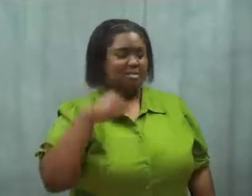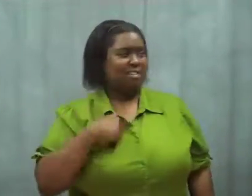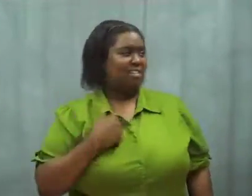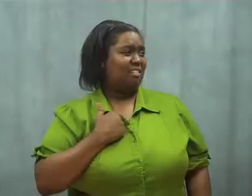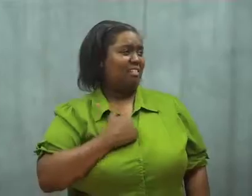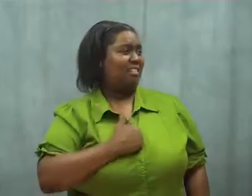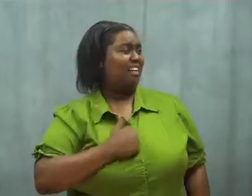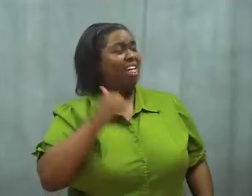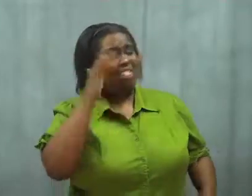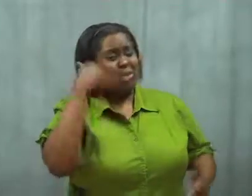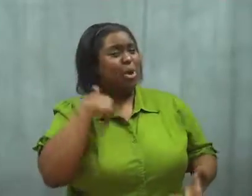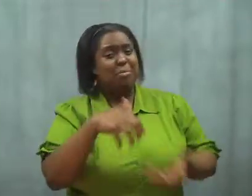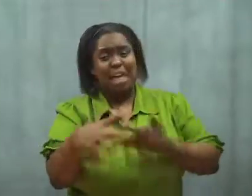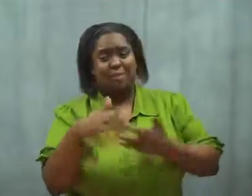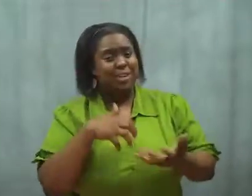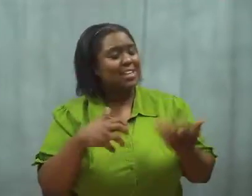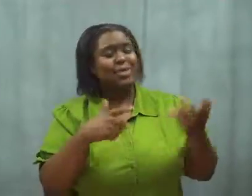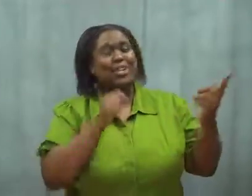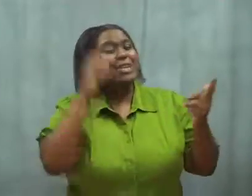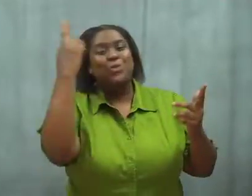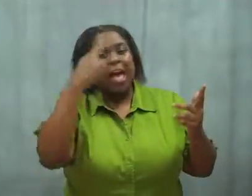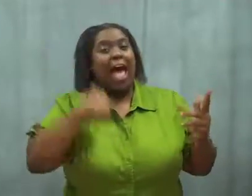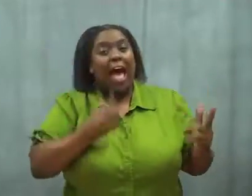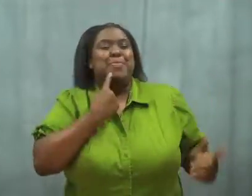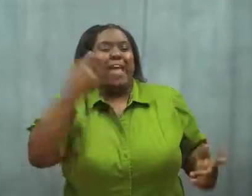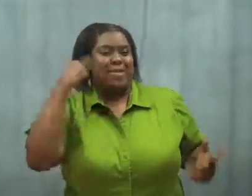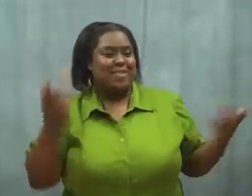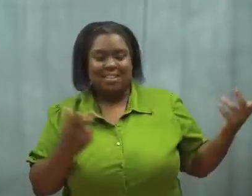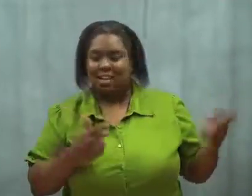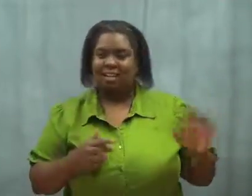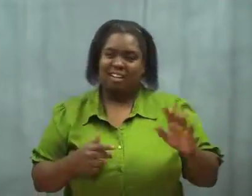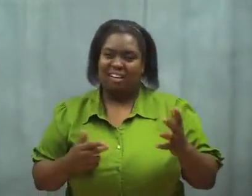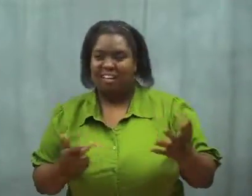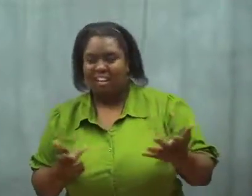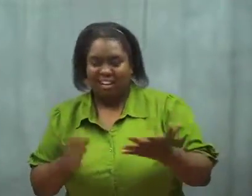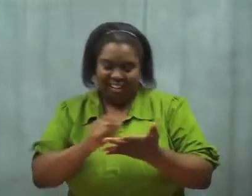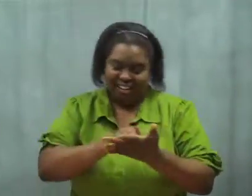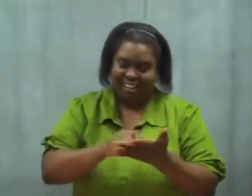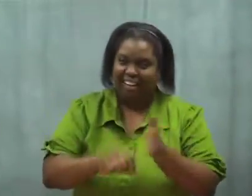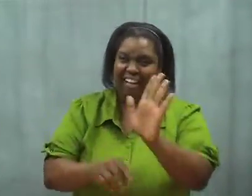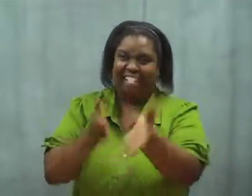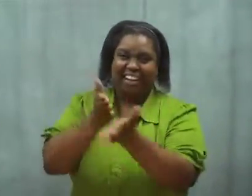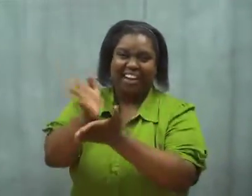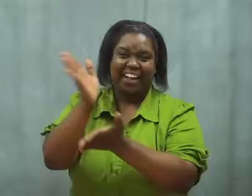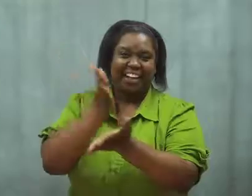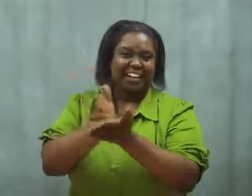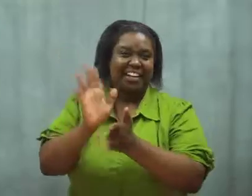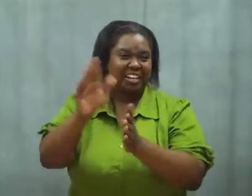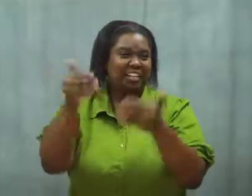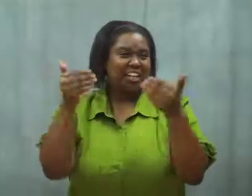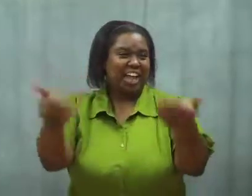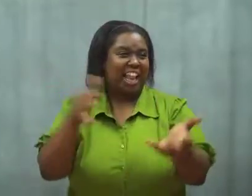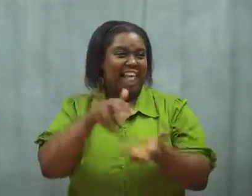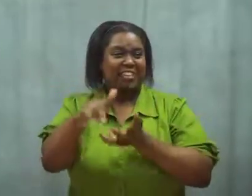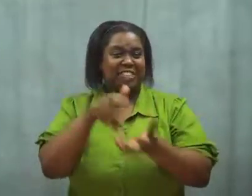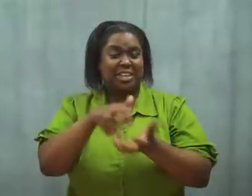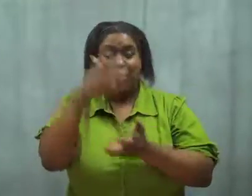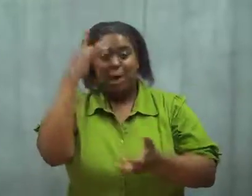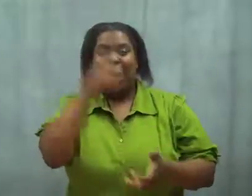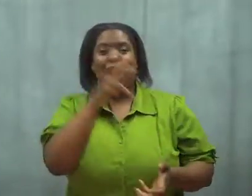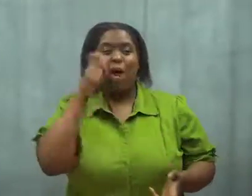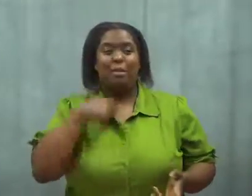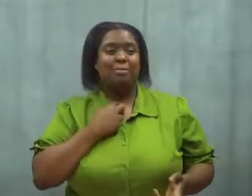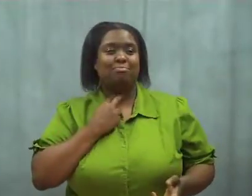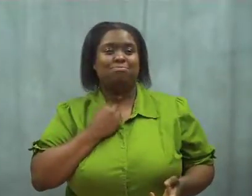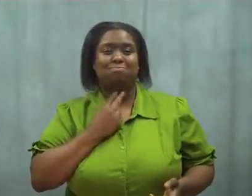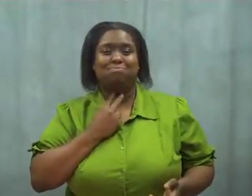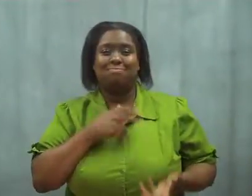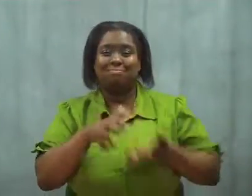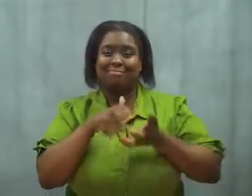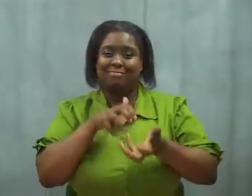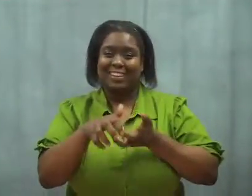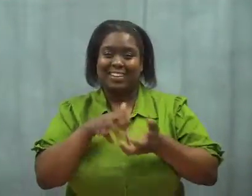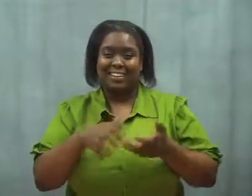I said, "Sorry, that's why I was laughing, you didn't realize I was deaf."